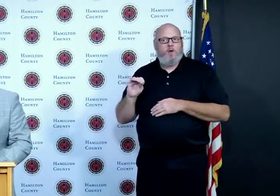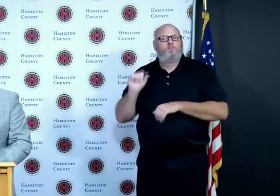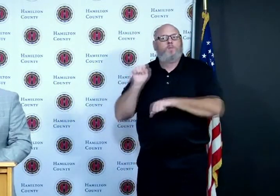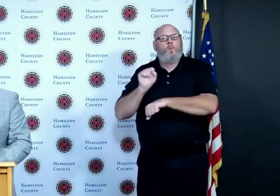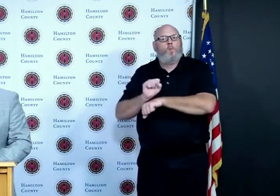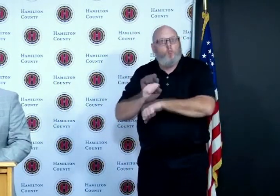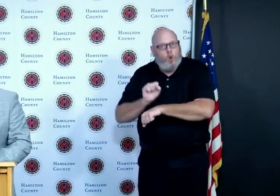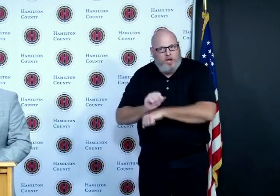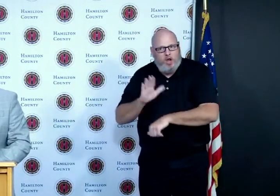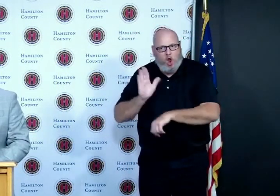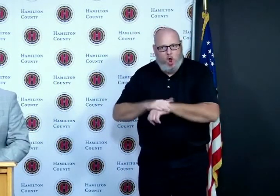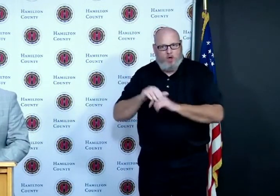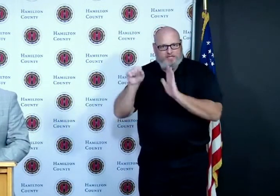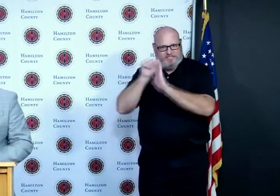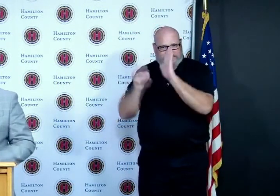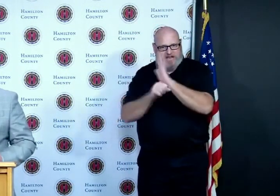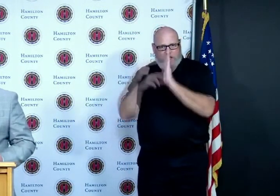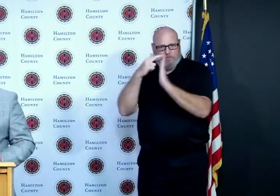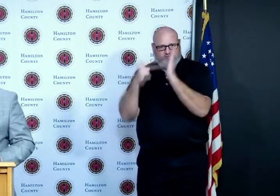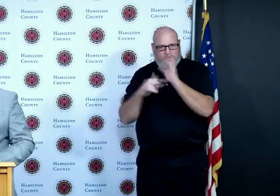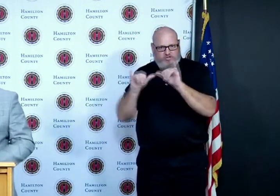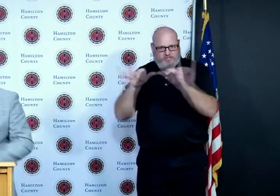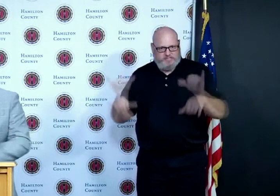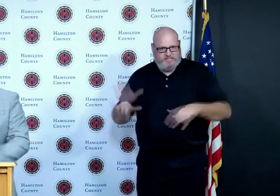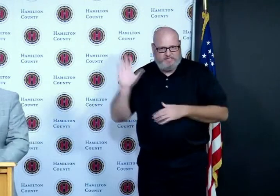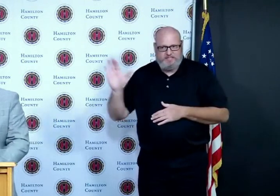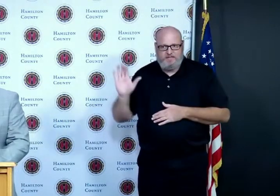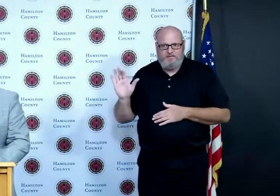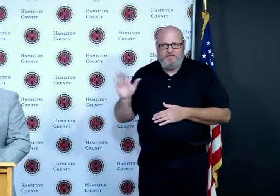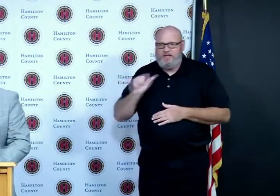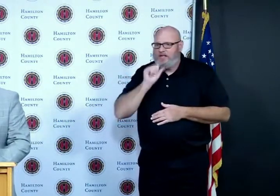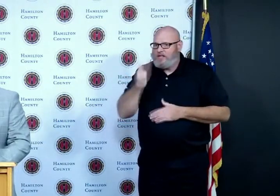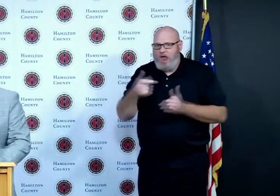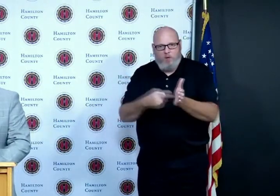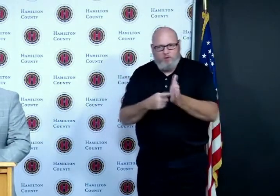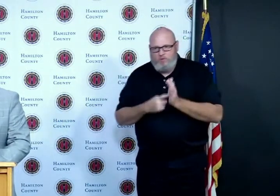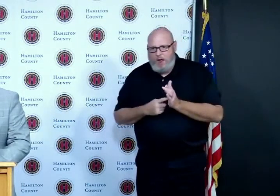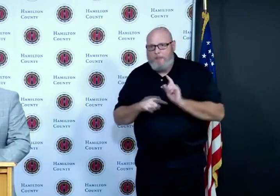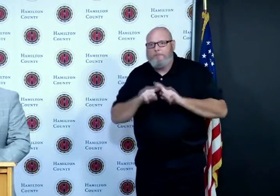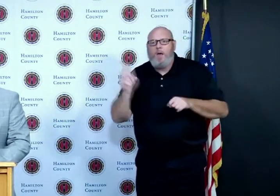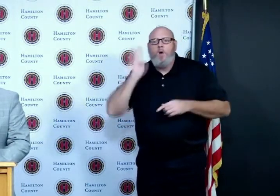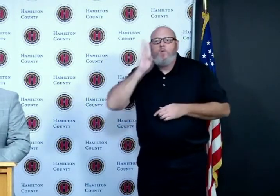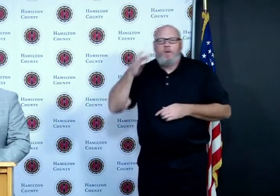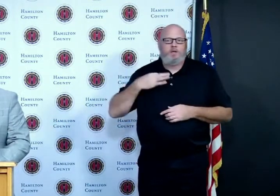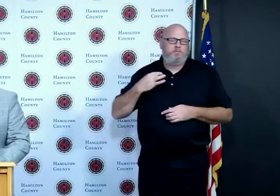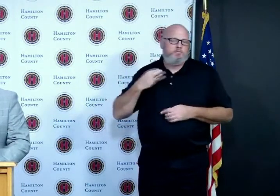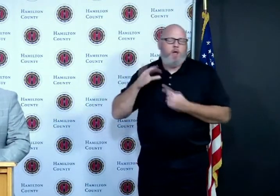it is optional so here we will advocate that many partners jump on board it will only be a valuable